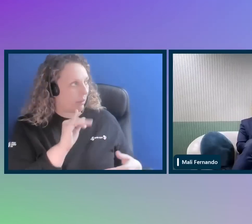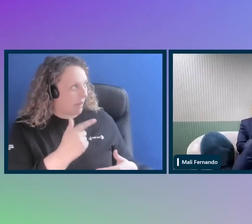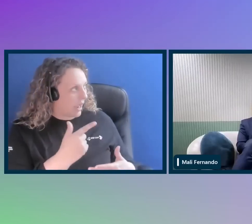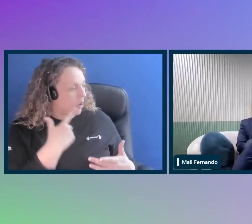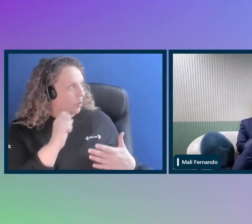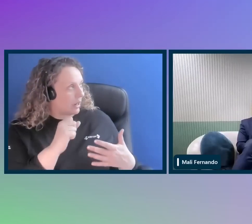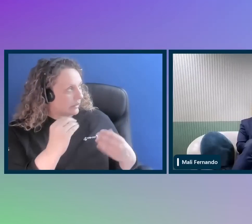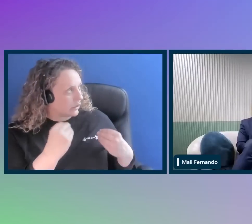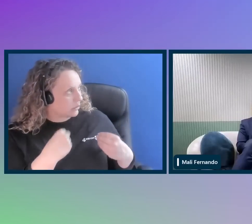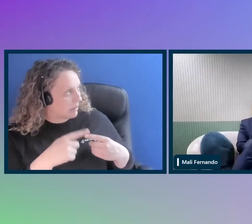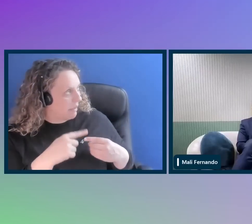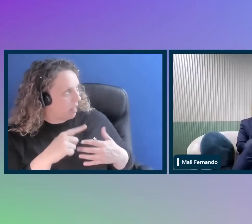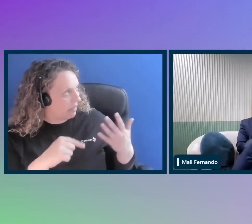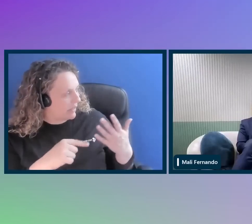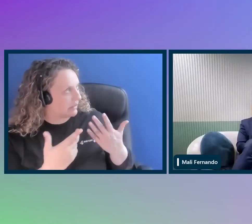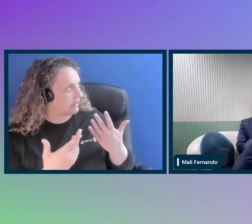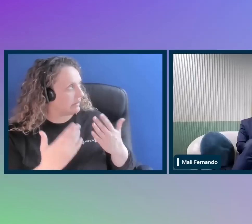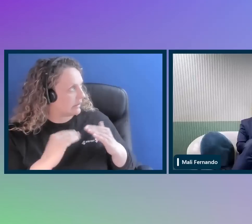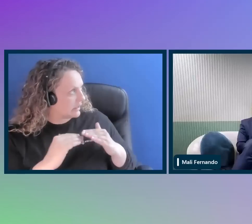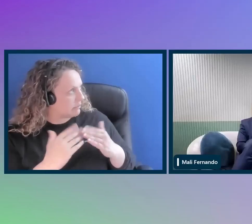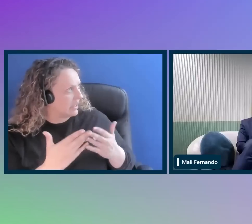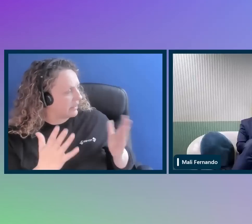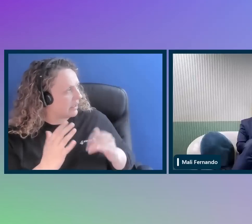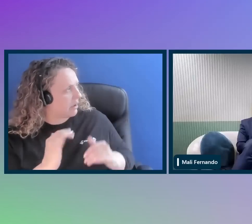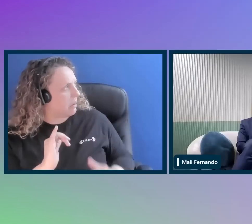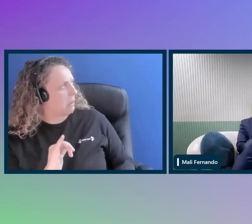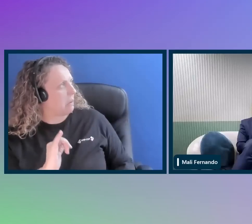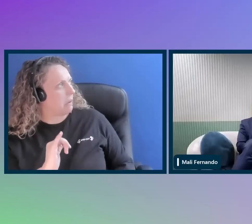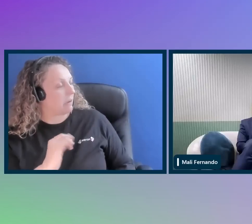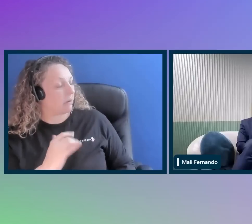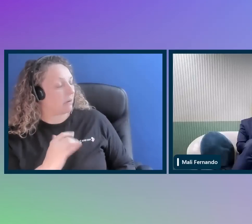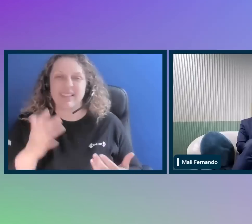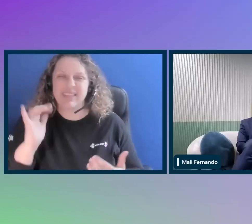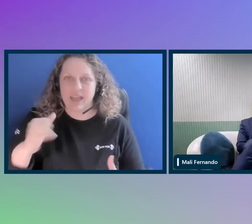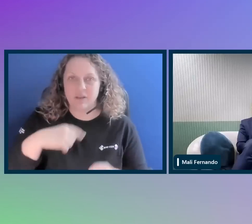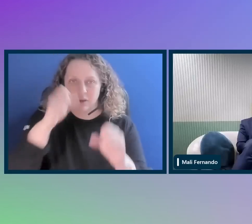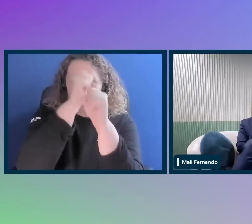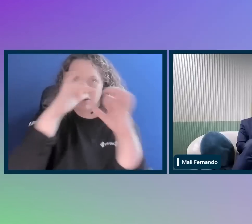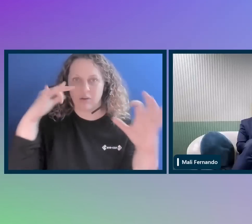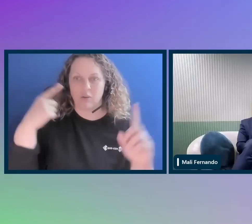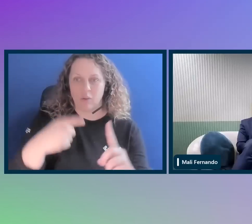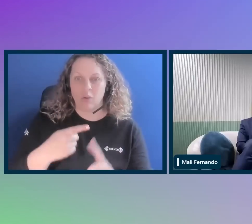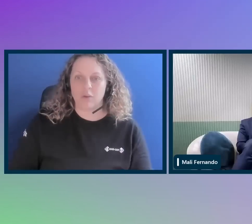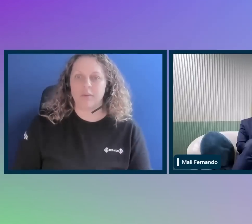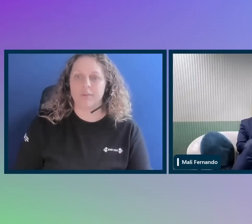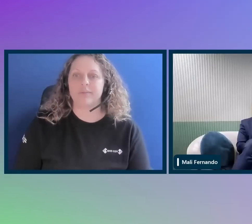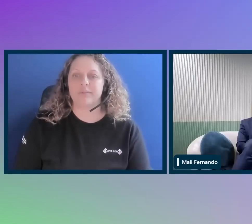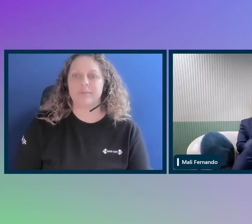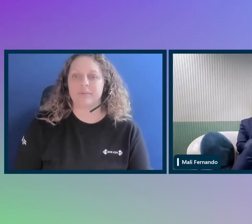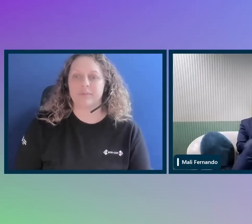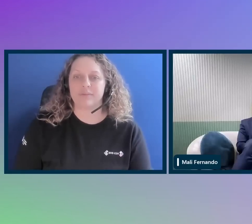You know, Ali, it is actually sometimes when you don't beat your own drum